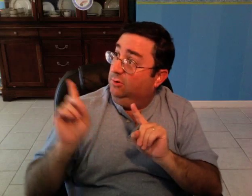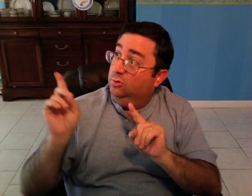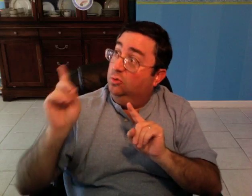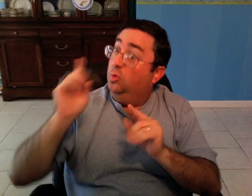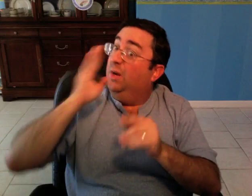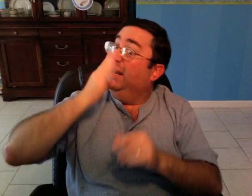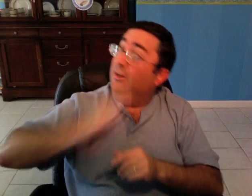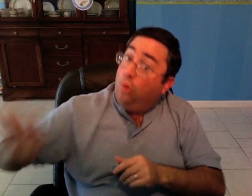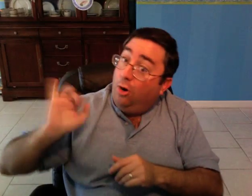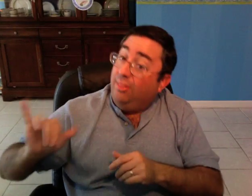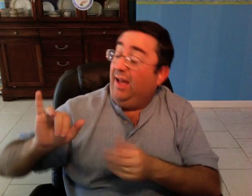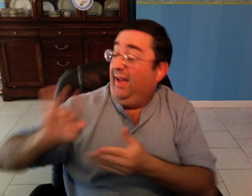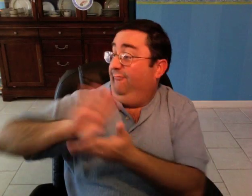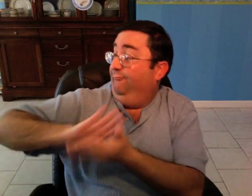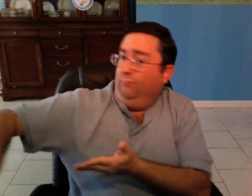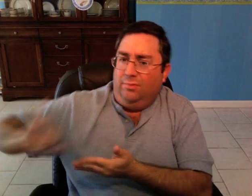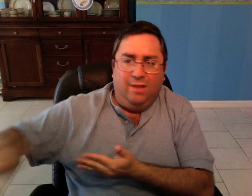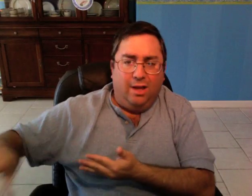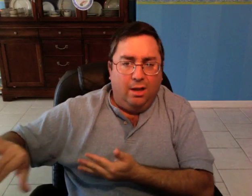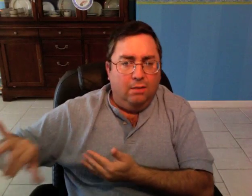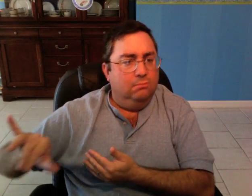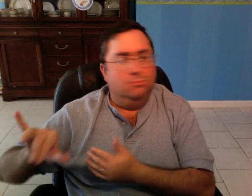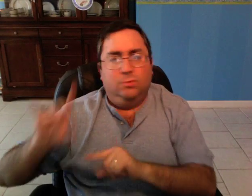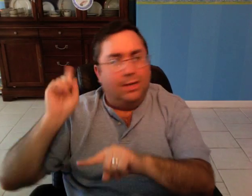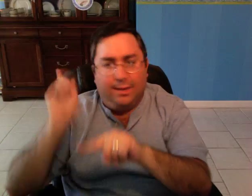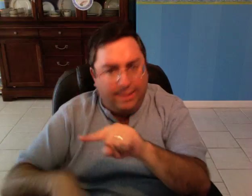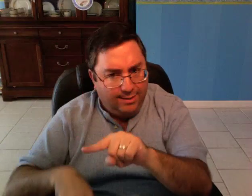and you cannot ignore that basic difference between us!"